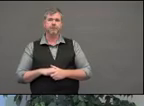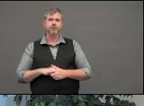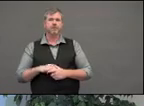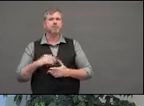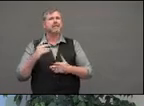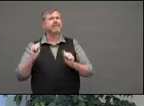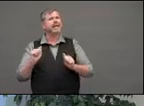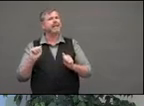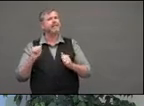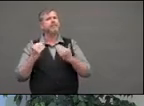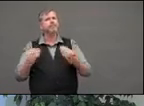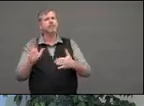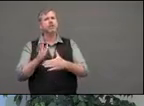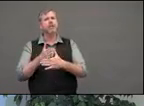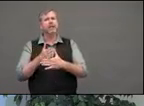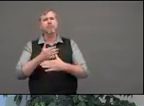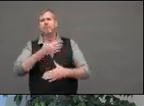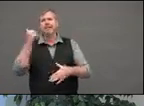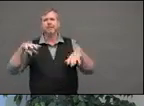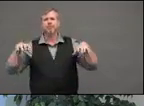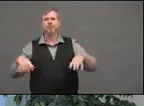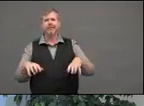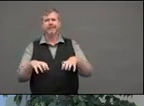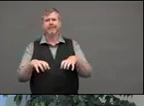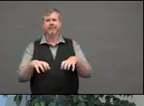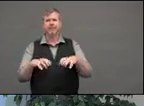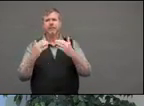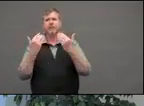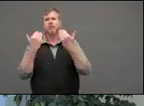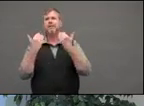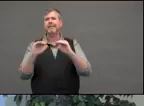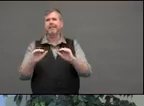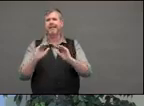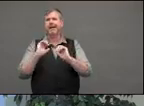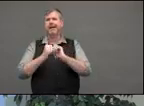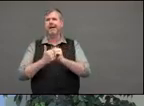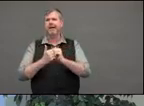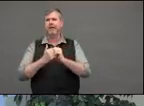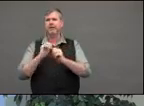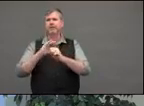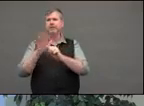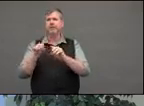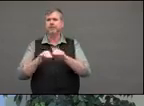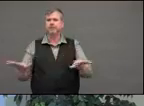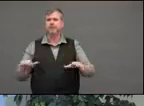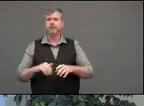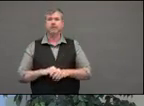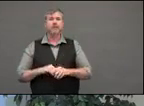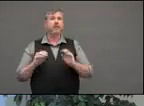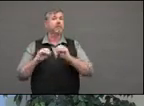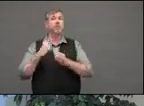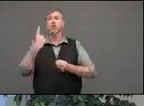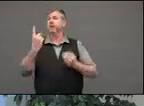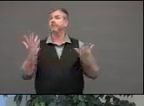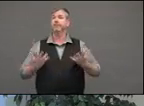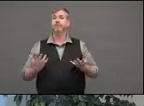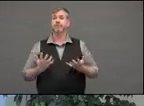So number one best practice don't leave your house it's plain and simple right you can't get exposed